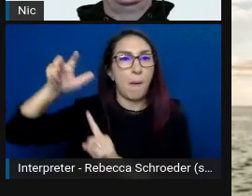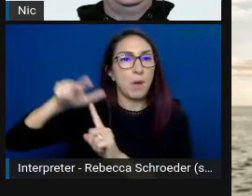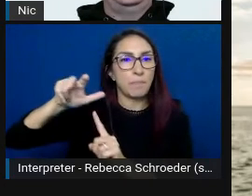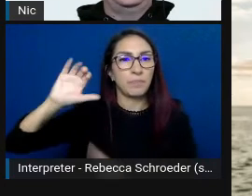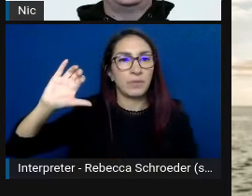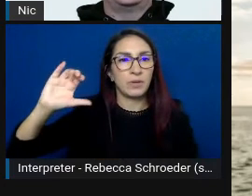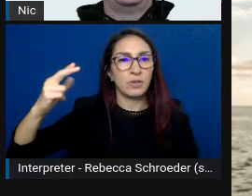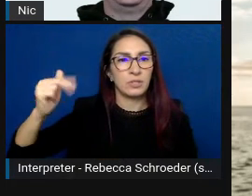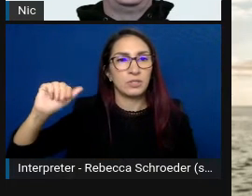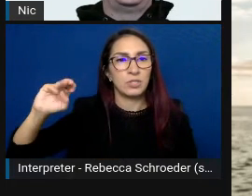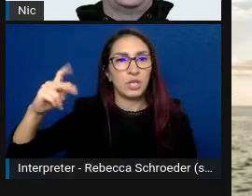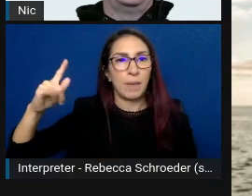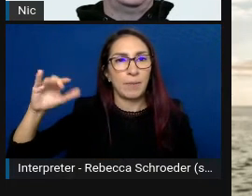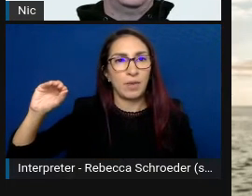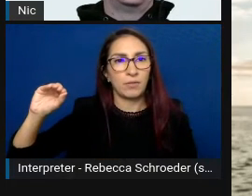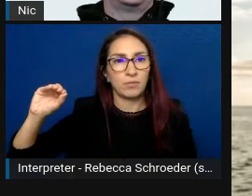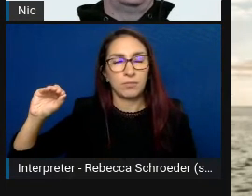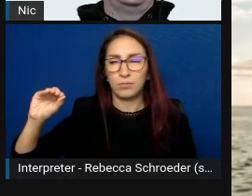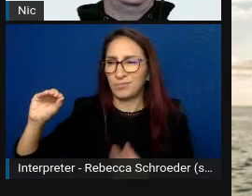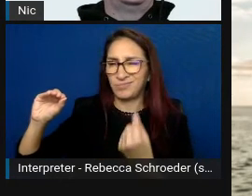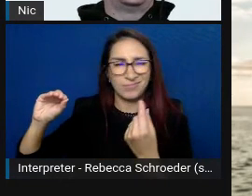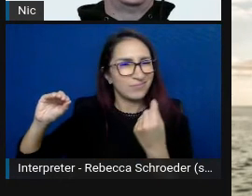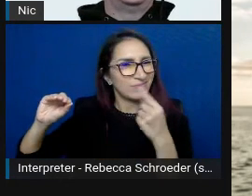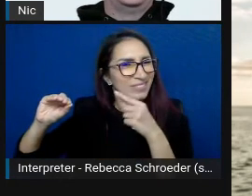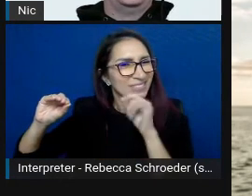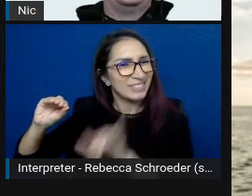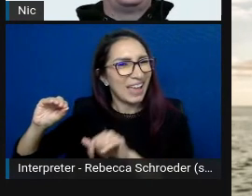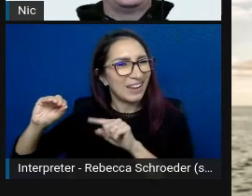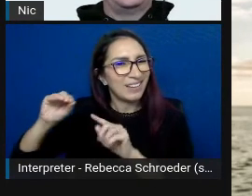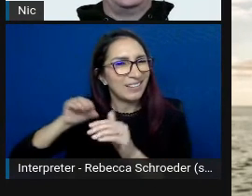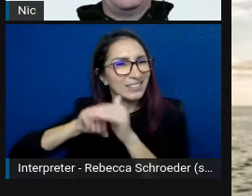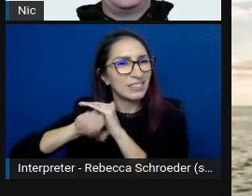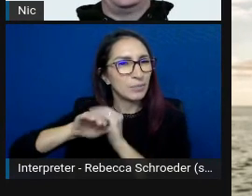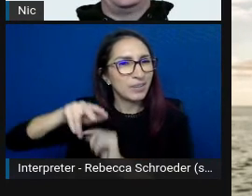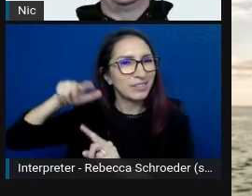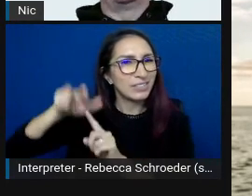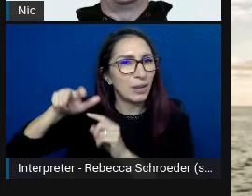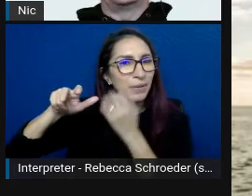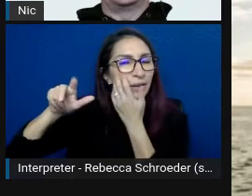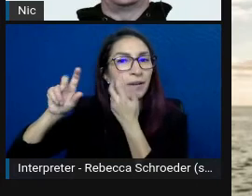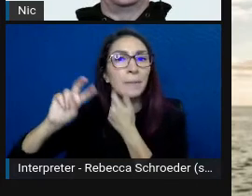To me, an accessibility champion is someone who's got an interest in making things more accessible.